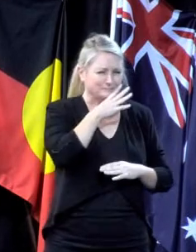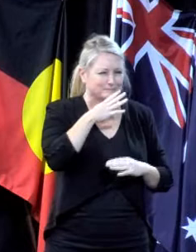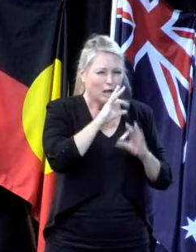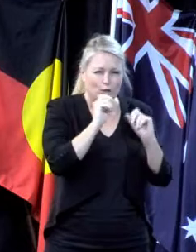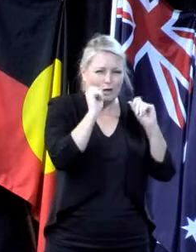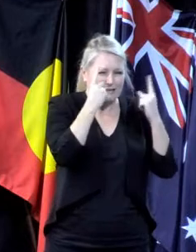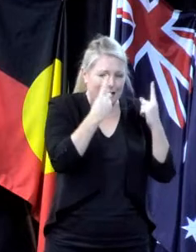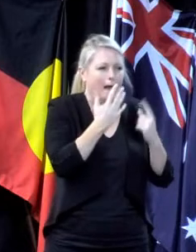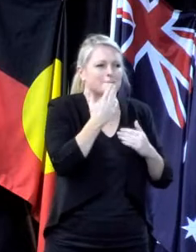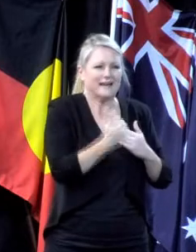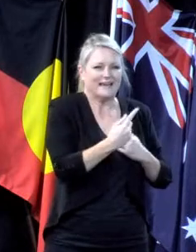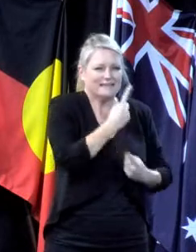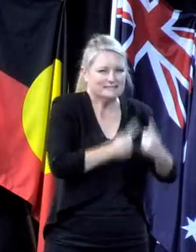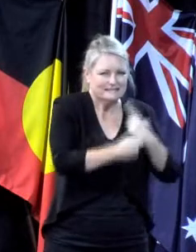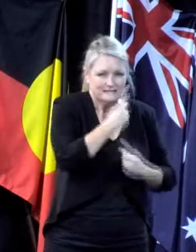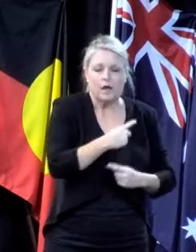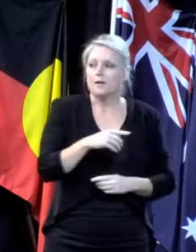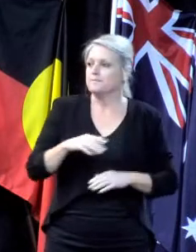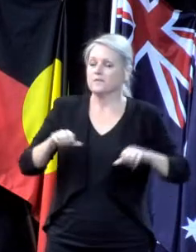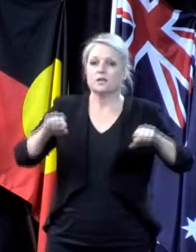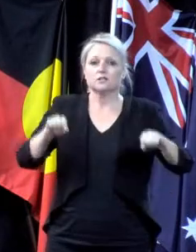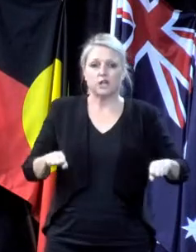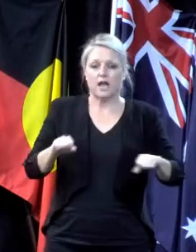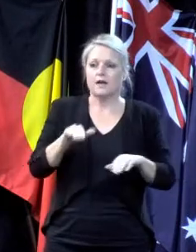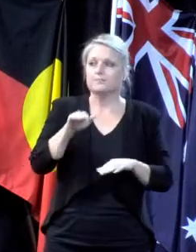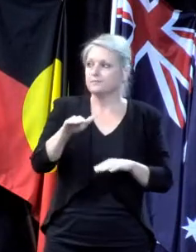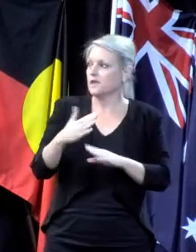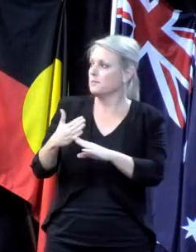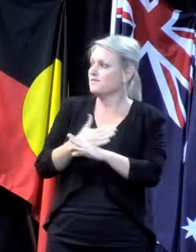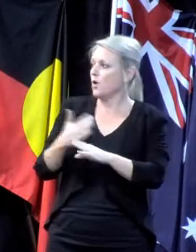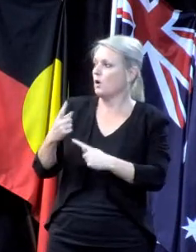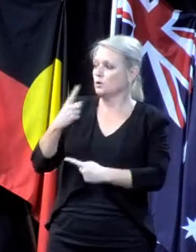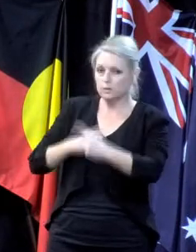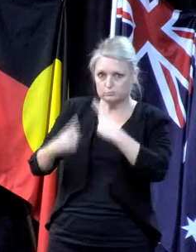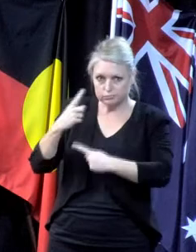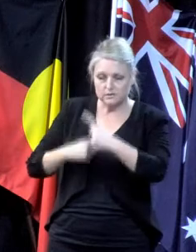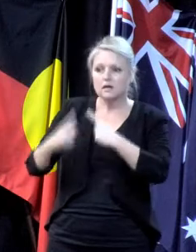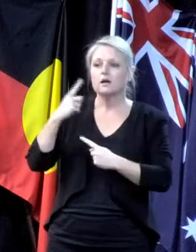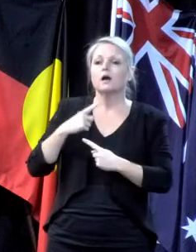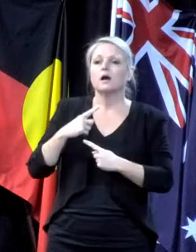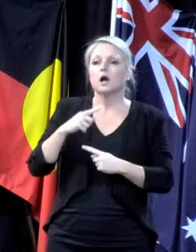Ms Swancutt, before you attempt to translate that into English would... Could you just slow down a little, please?